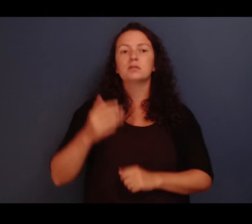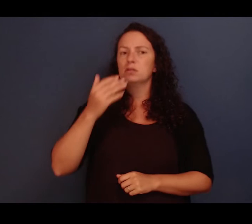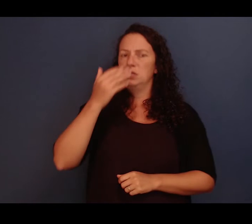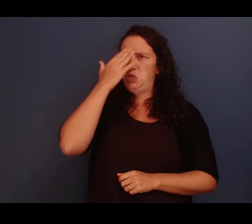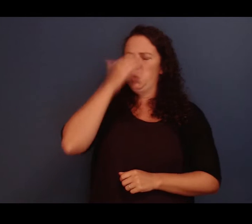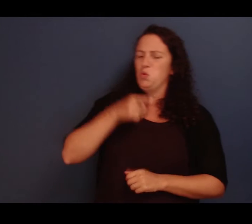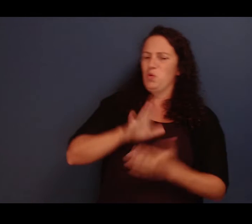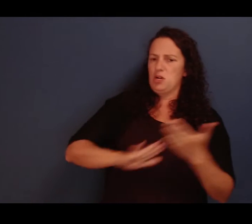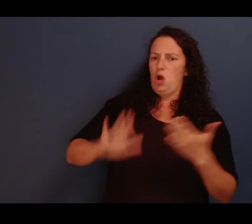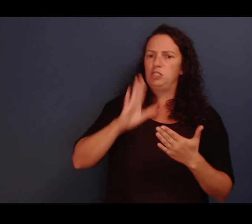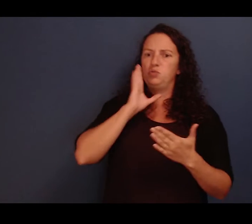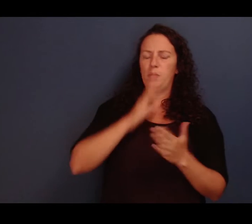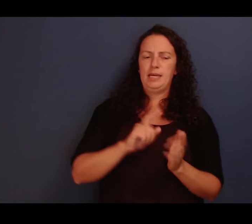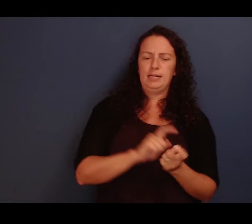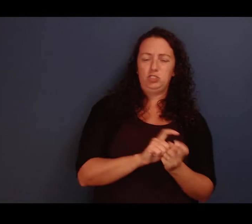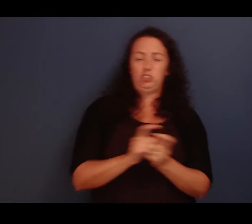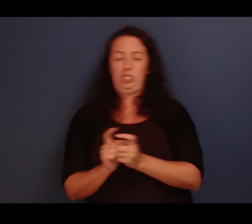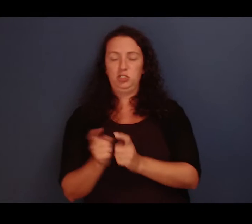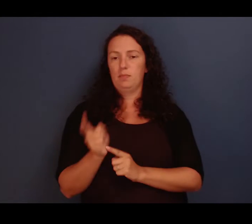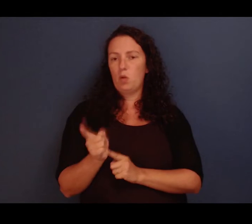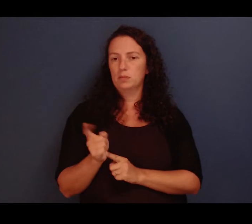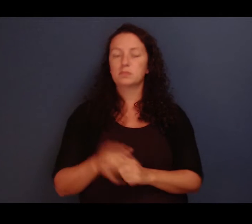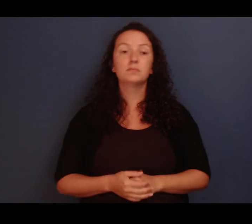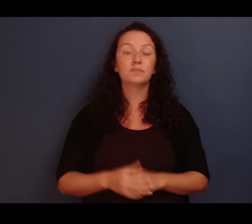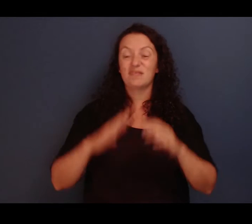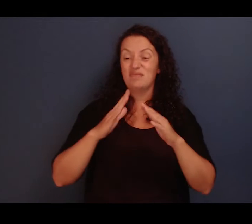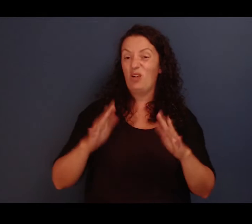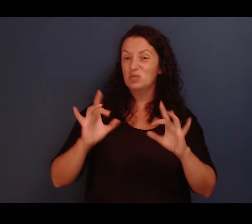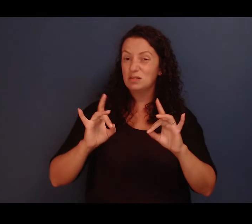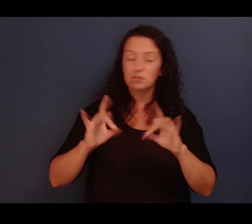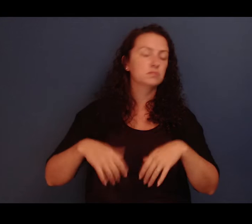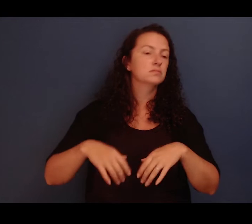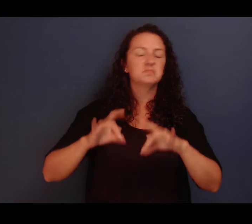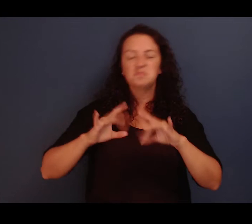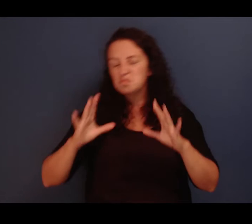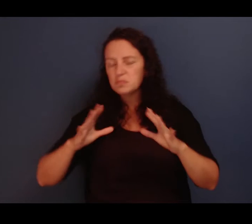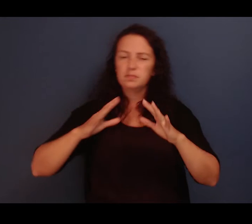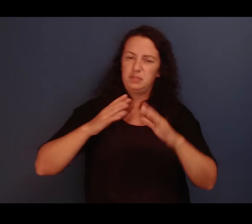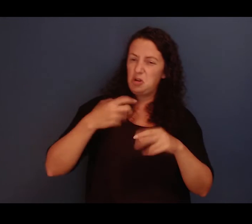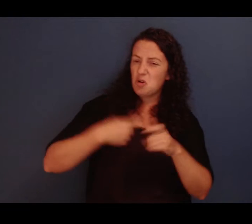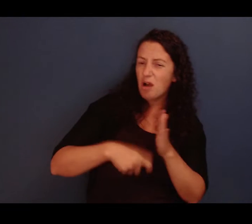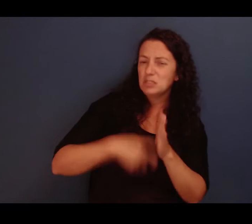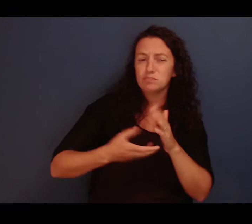was at a critical inflection point. As housing prices continued to rise, causing gentrification